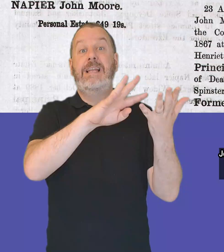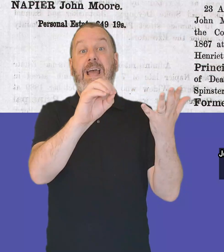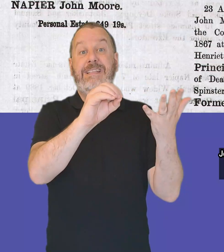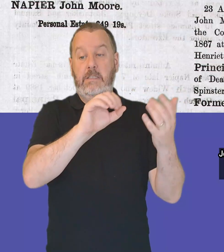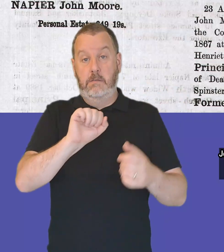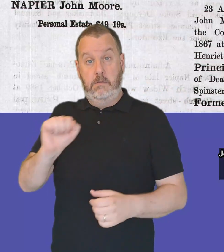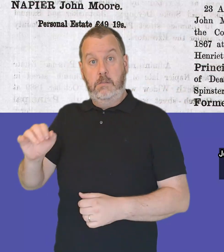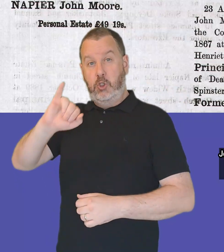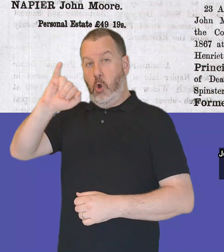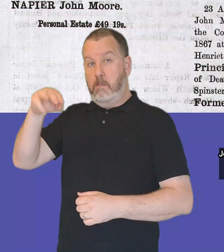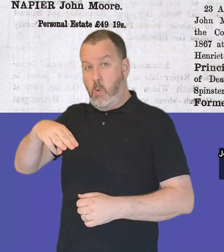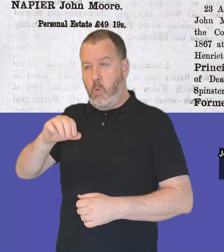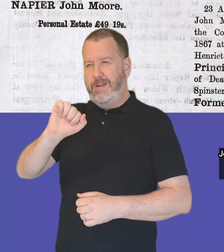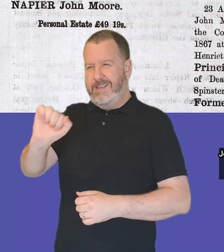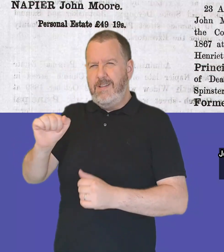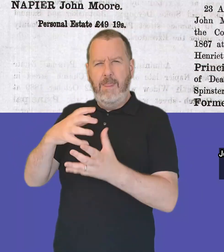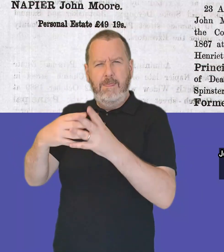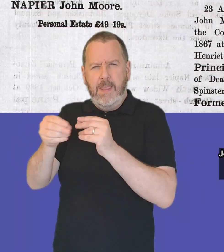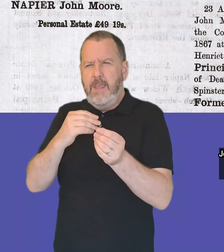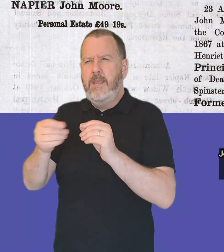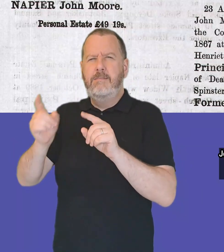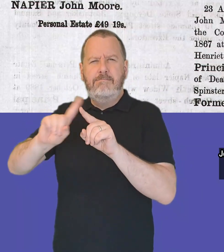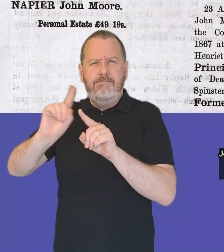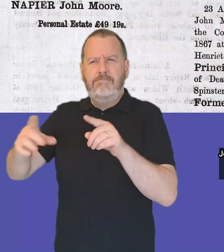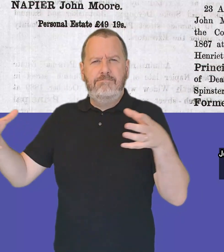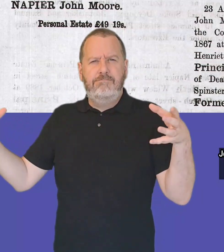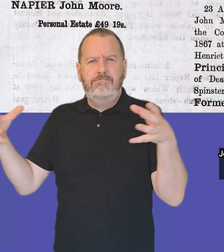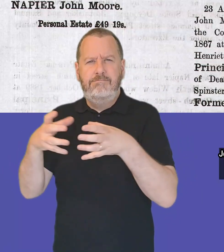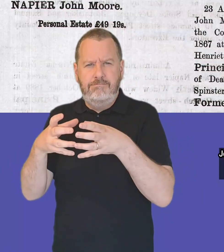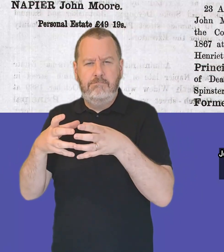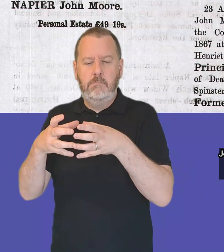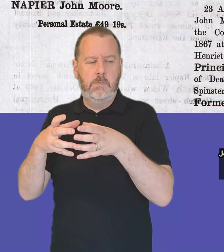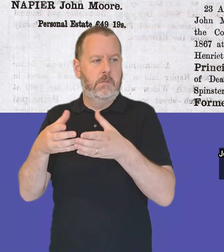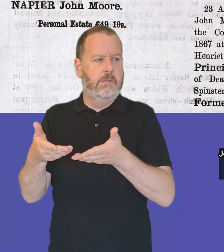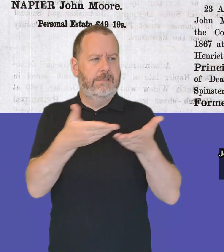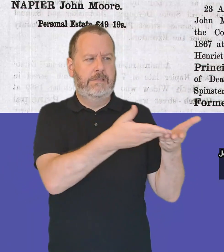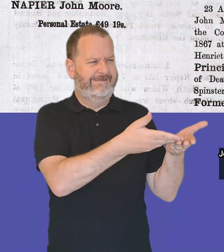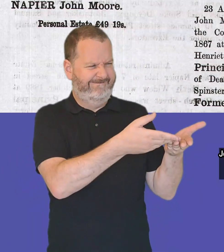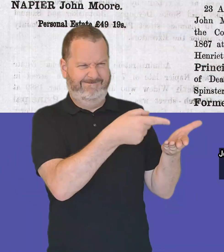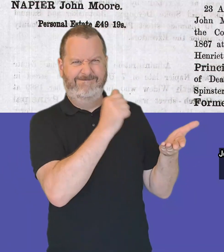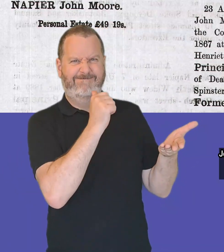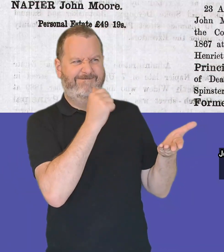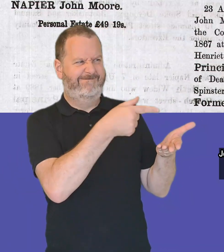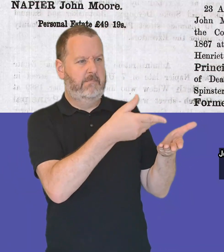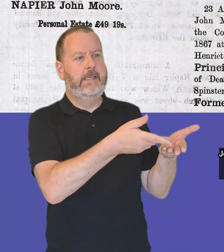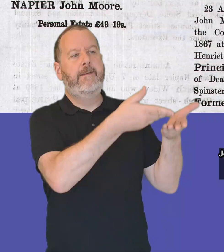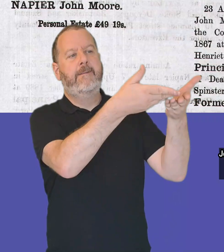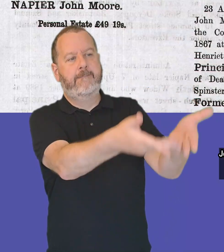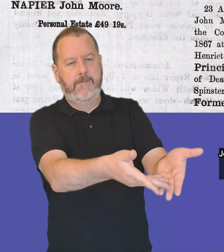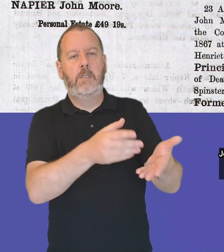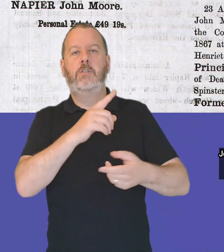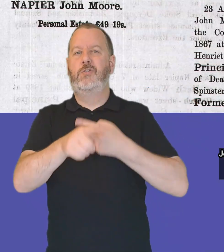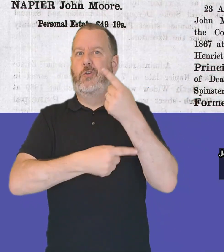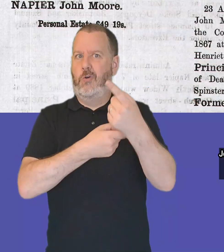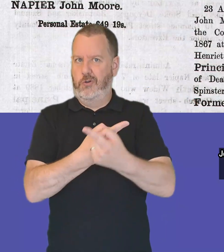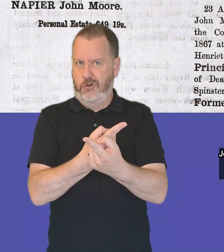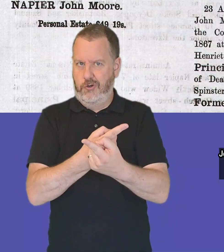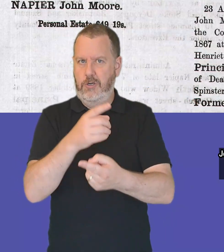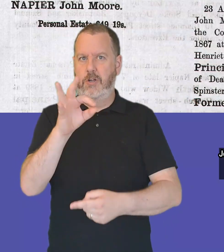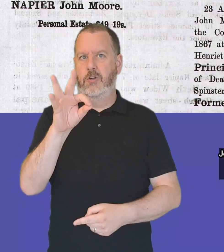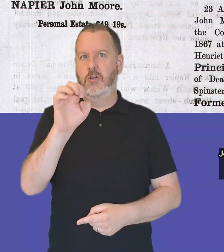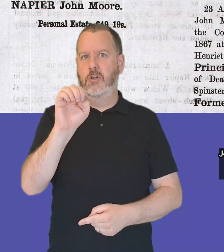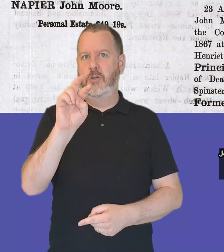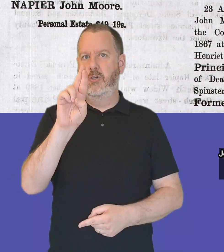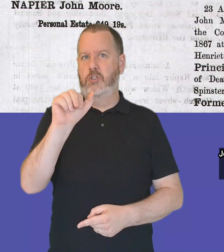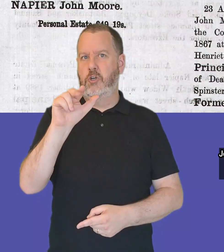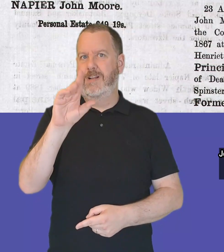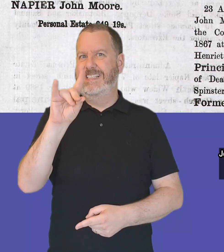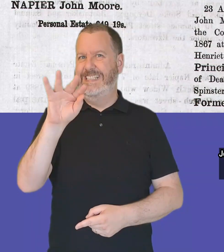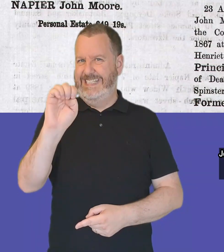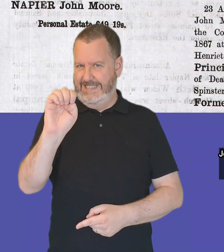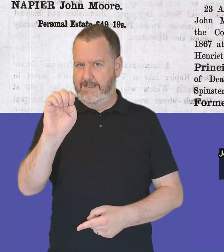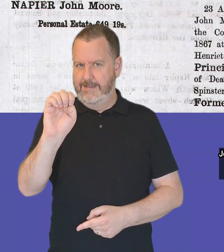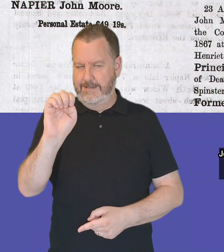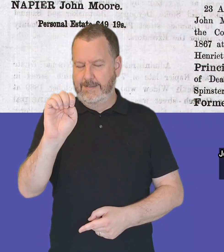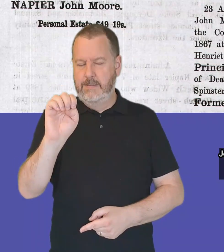under £50 - was then given to his daughter Geraldine in 1890.